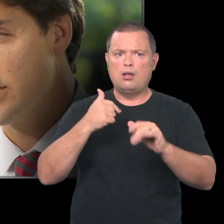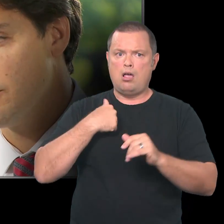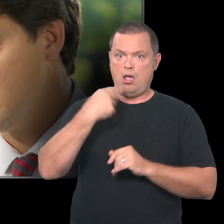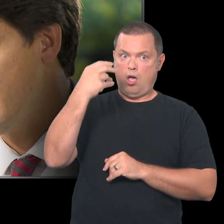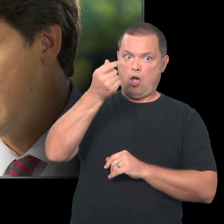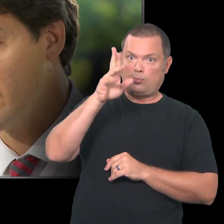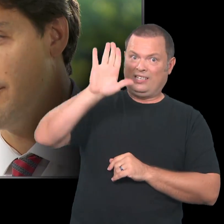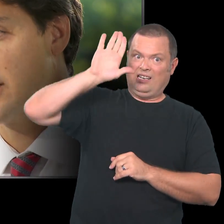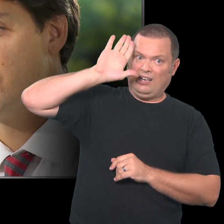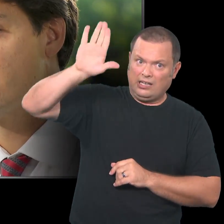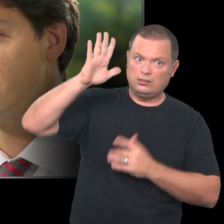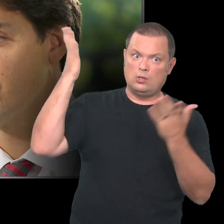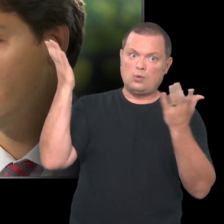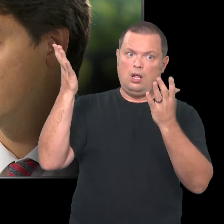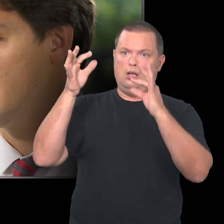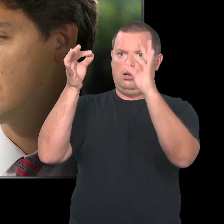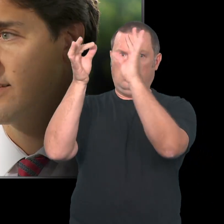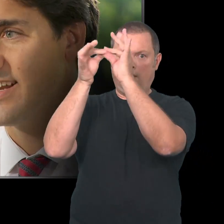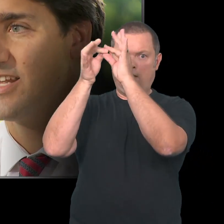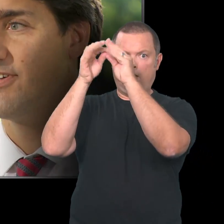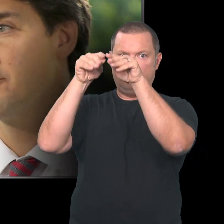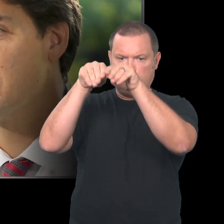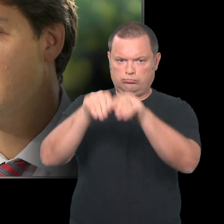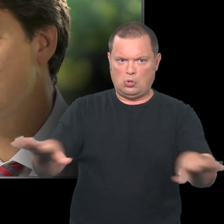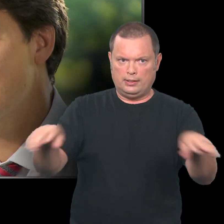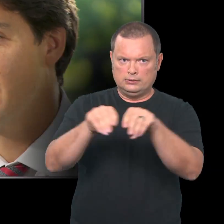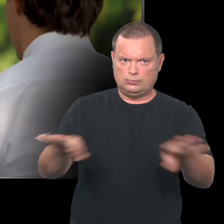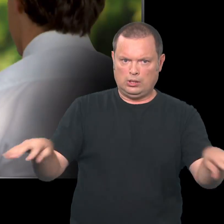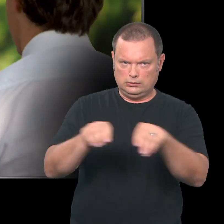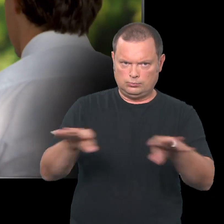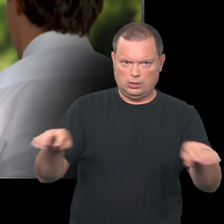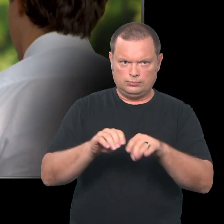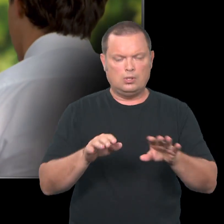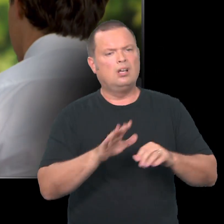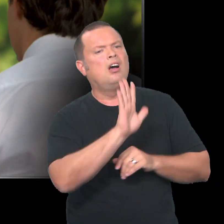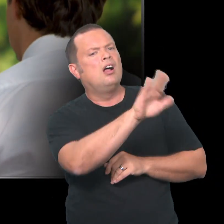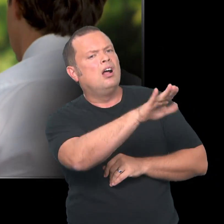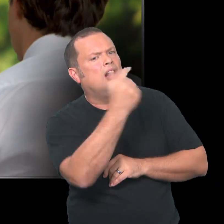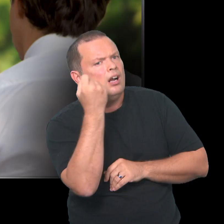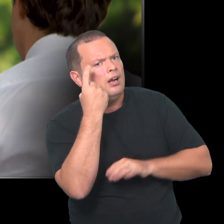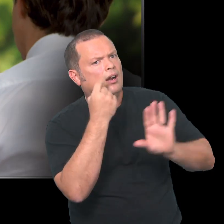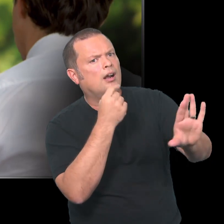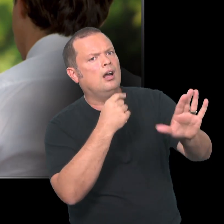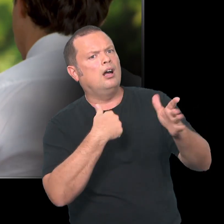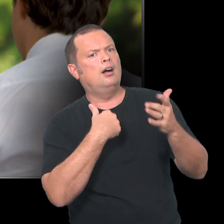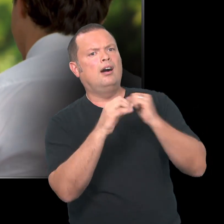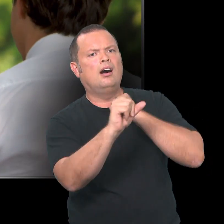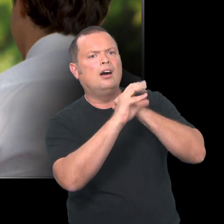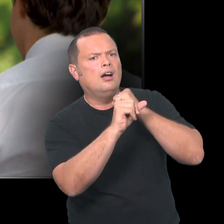because Mr. Harper has demonstrated a level of discipline and message control that means that 95 per cent of his--